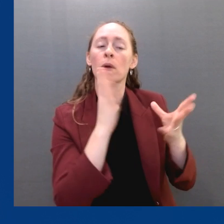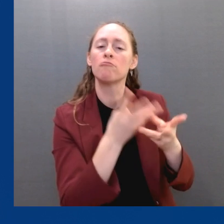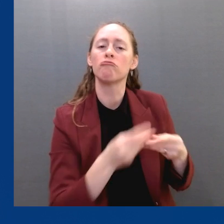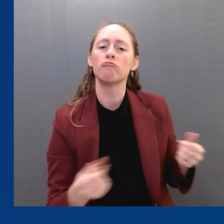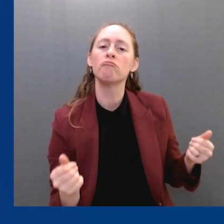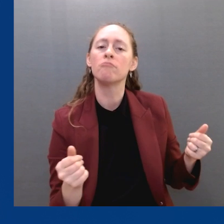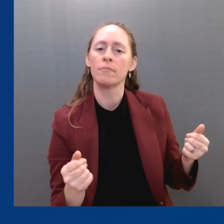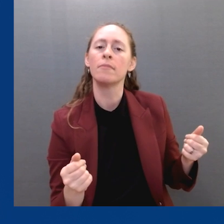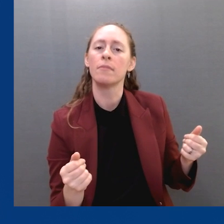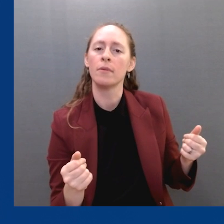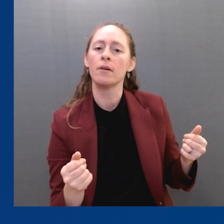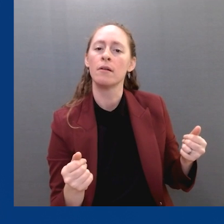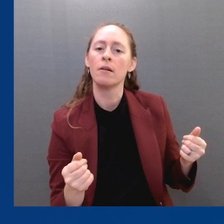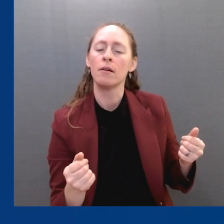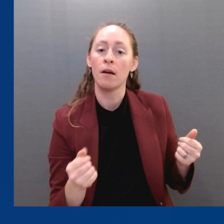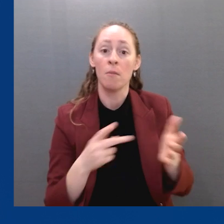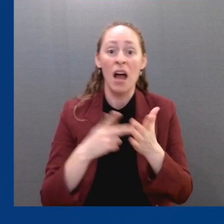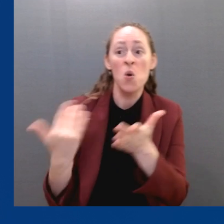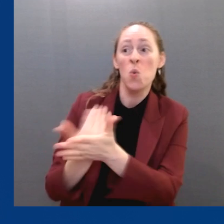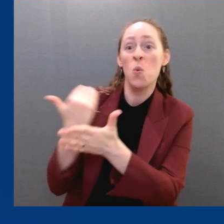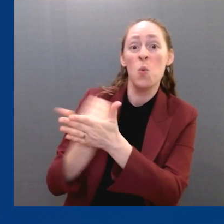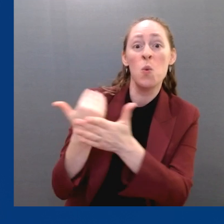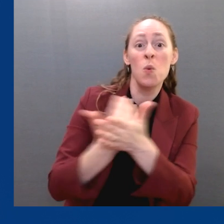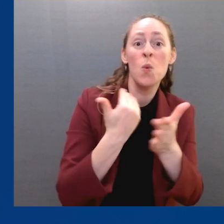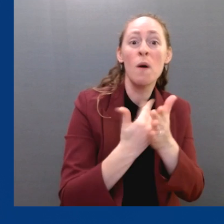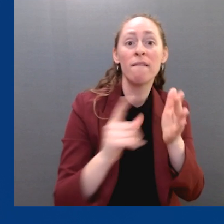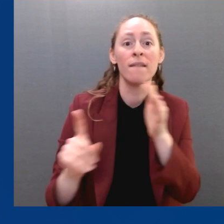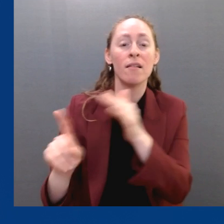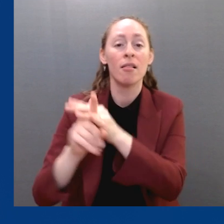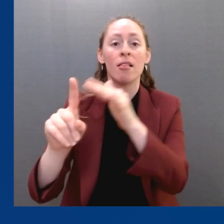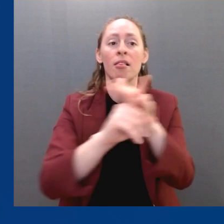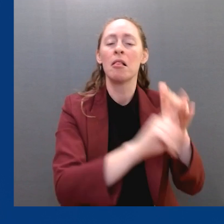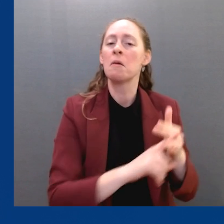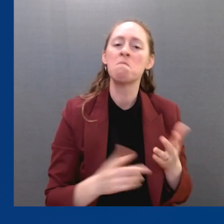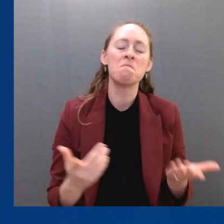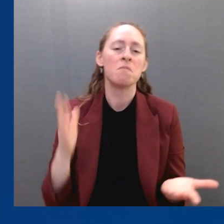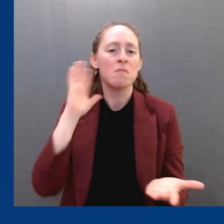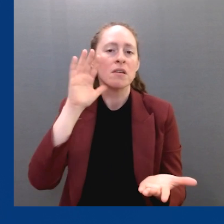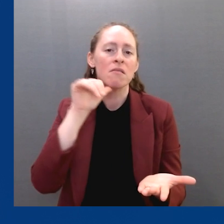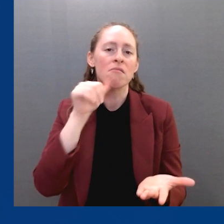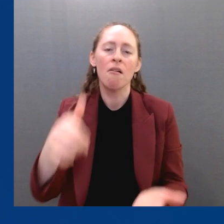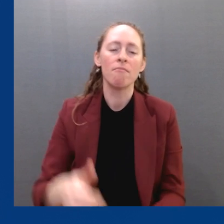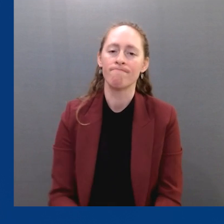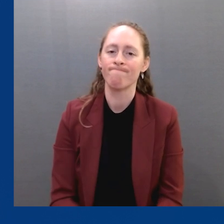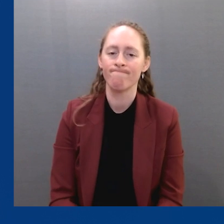Very importantly, we have the tools. As you've heard from Dr. Jha,